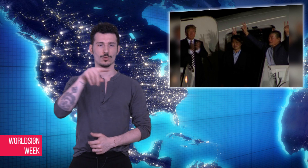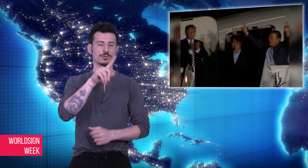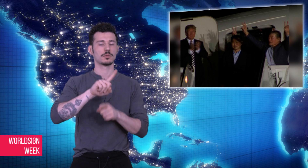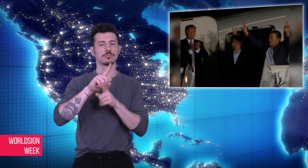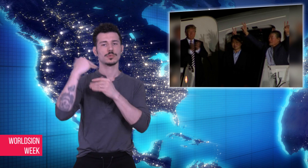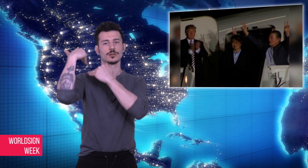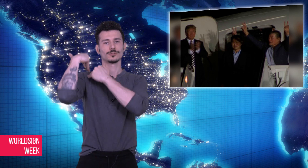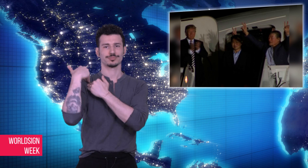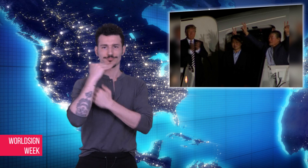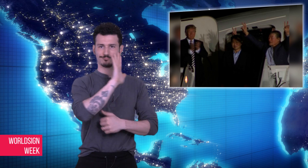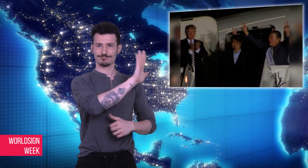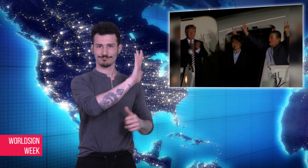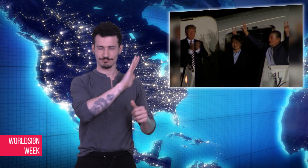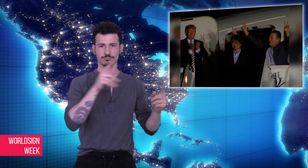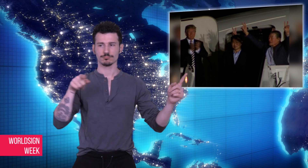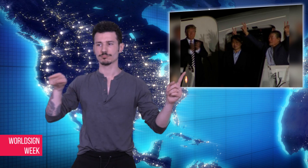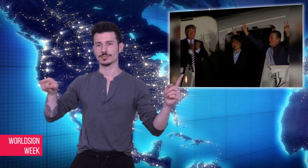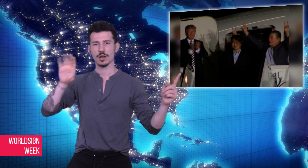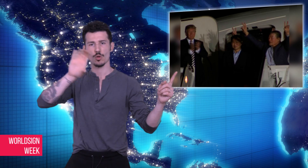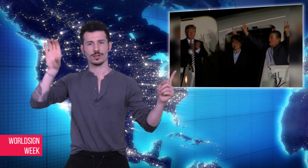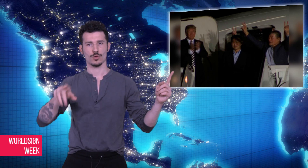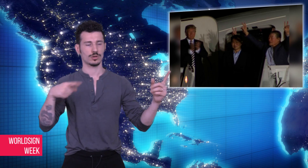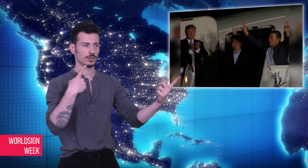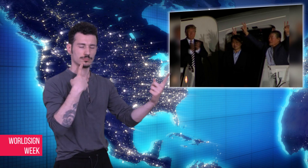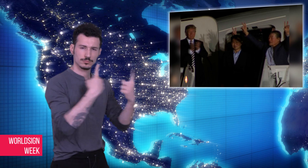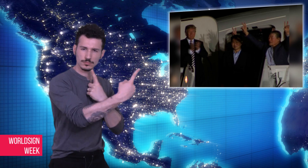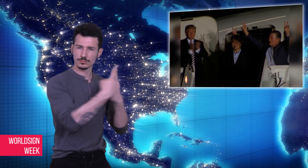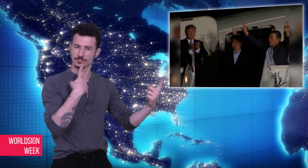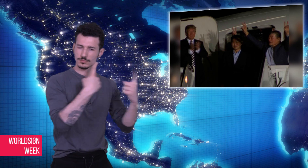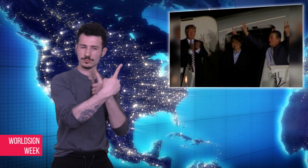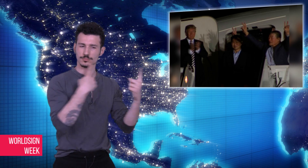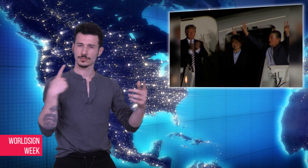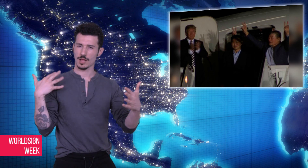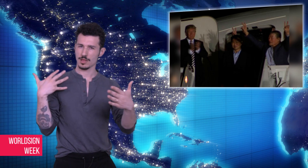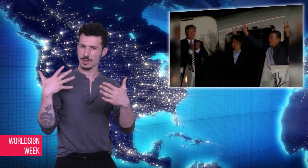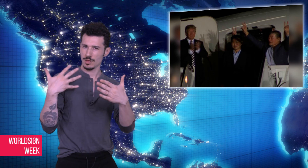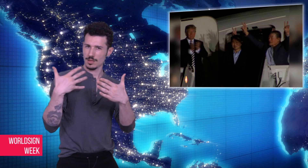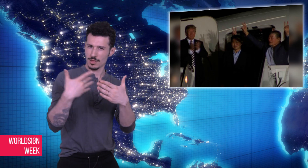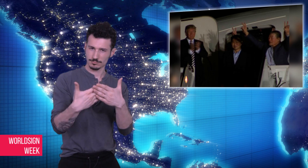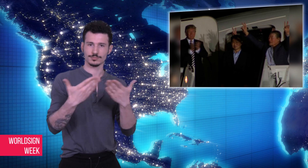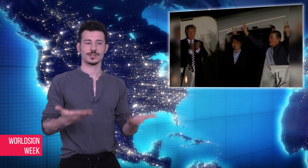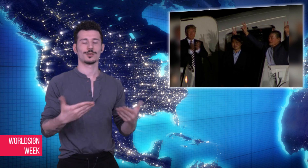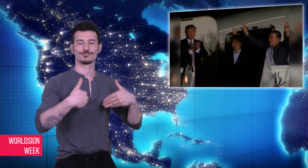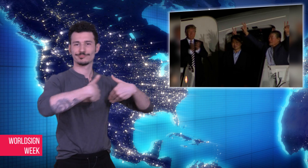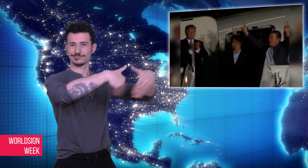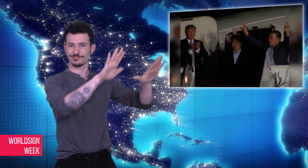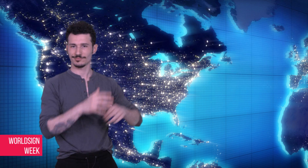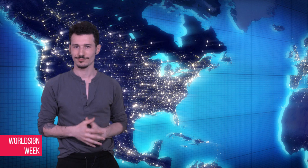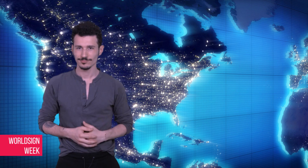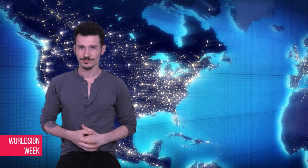and North Korea.